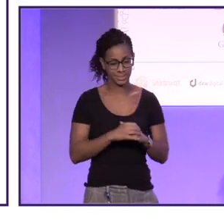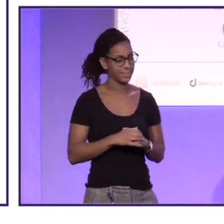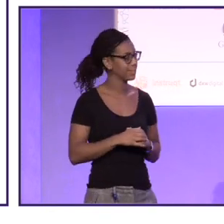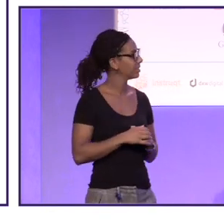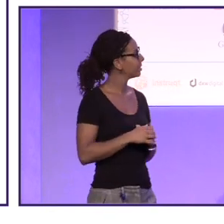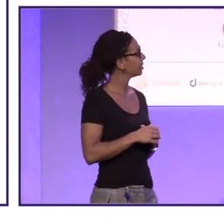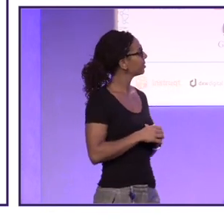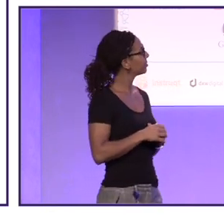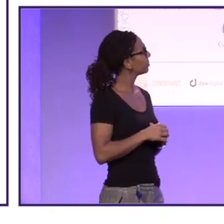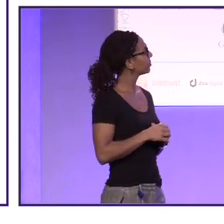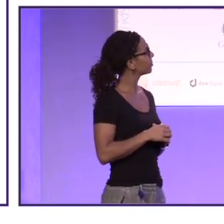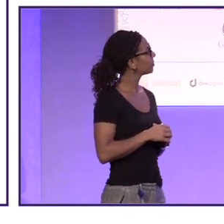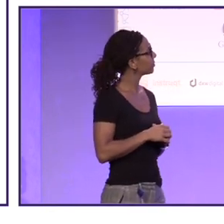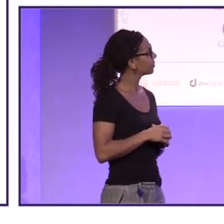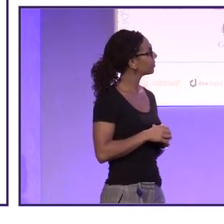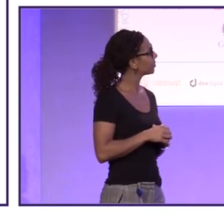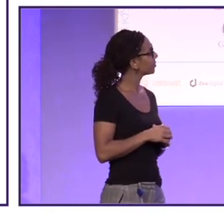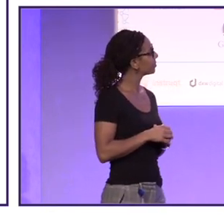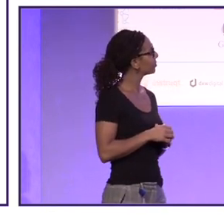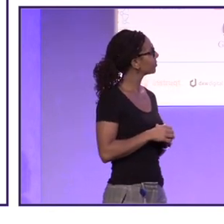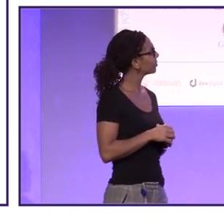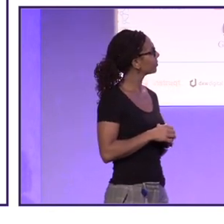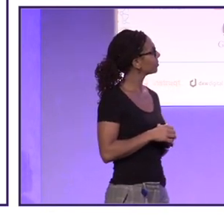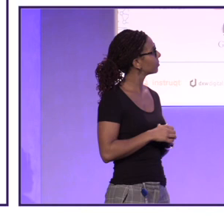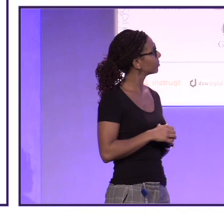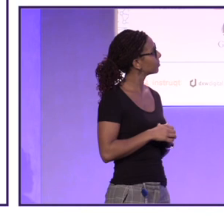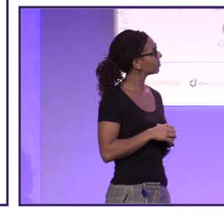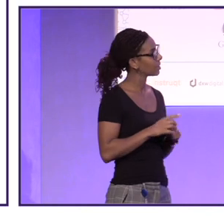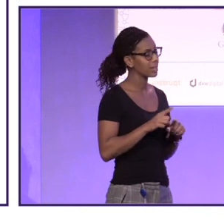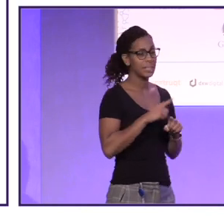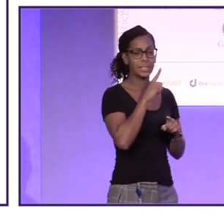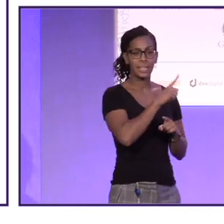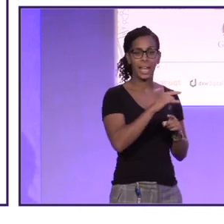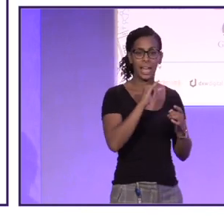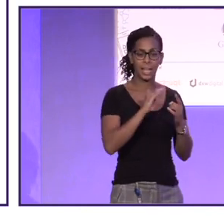Here's another one. The syntax highlighter and editors make this obvious.